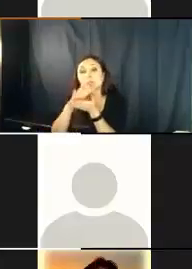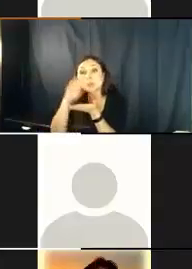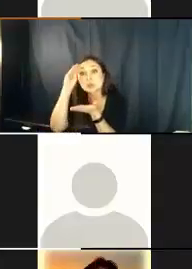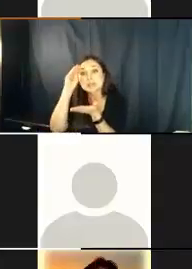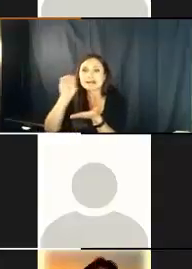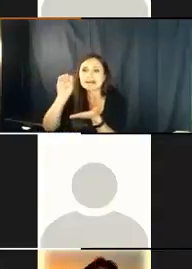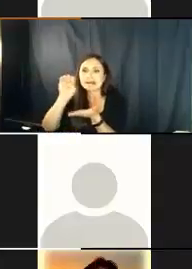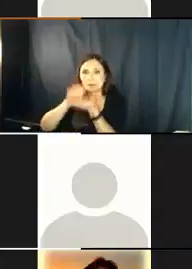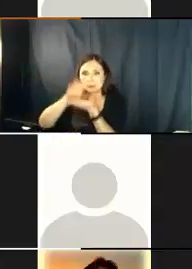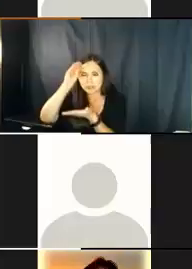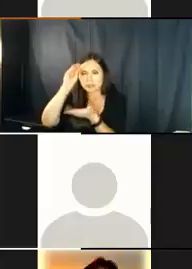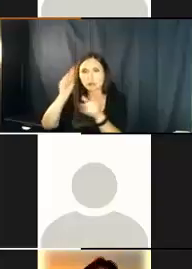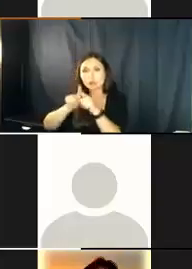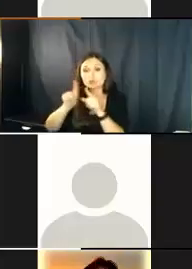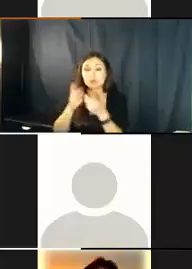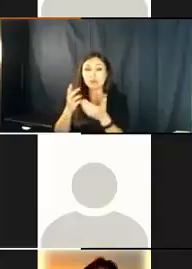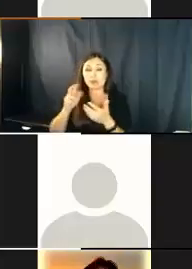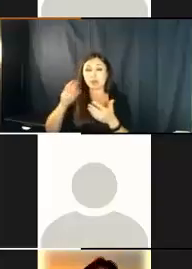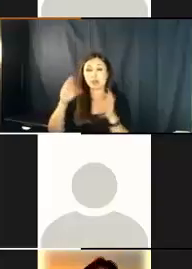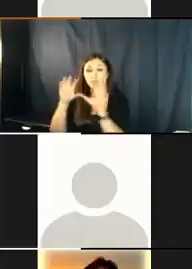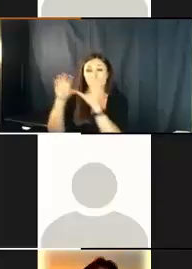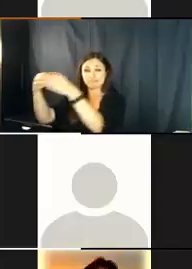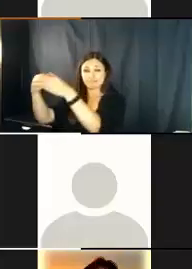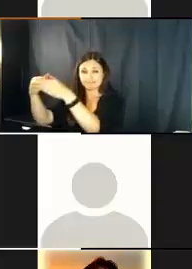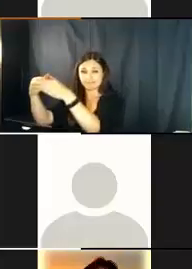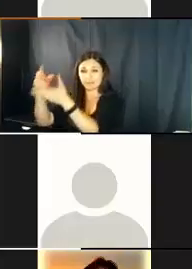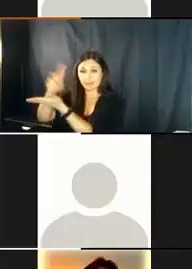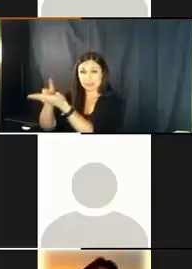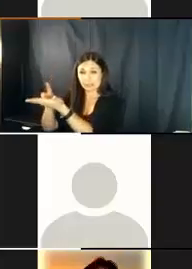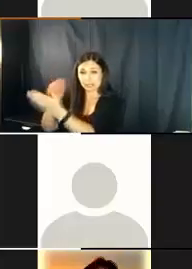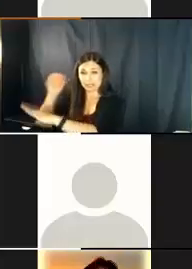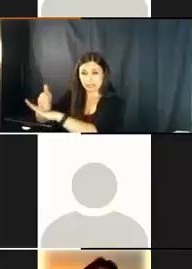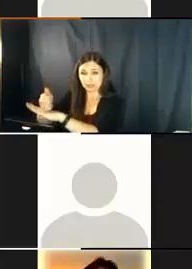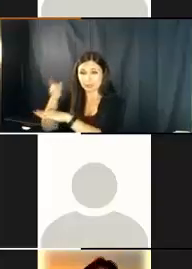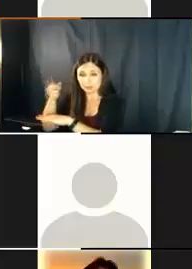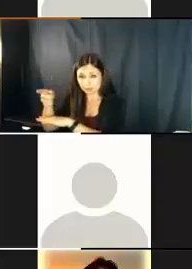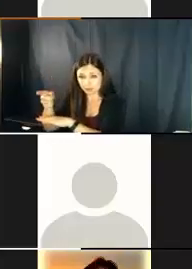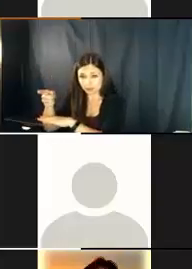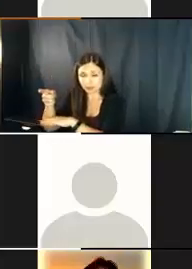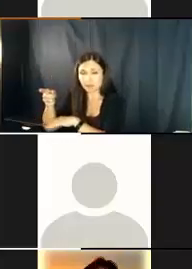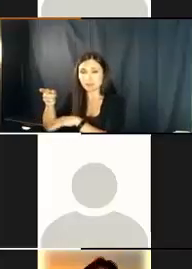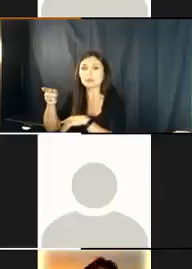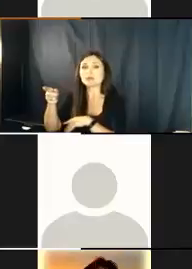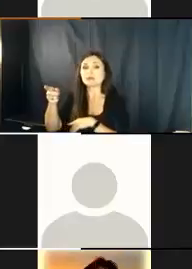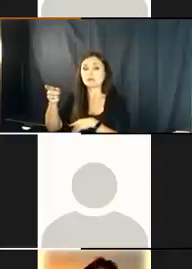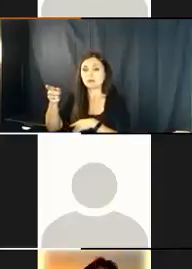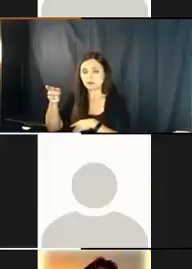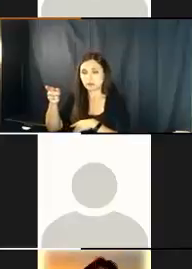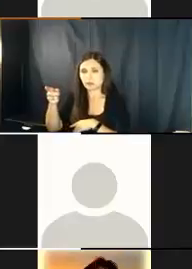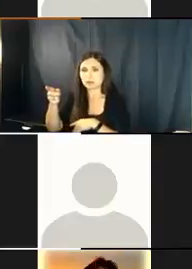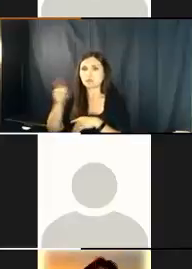that you use a third party to do your design and then because the back end of the design